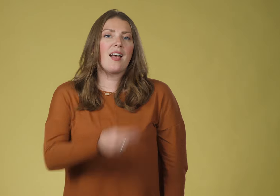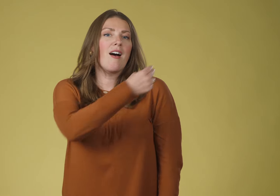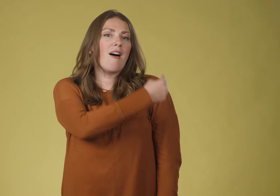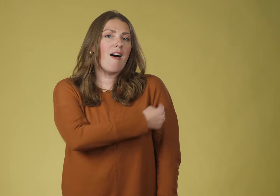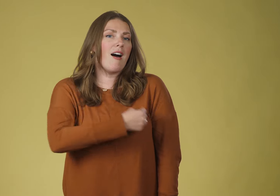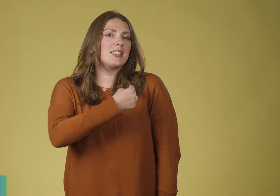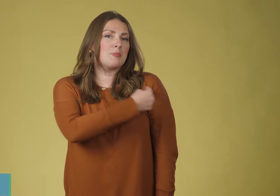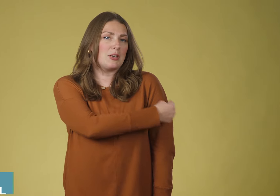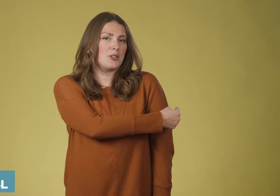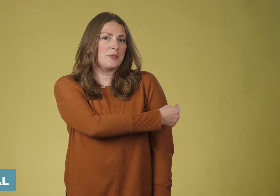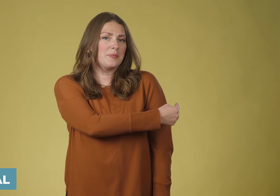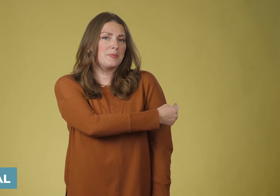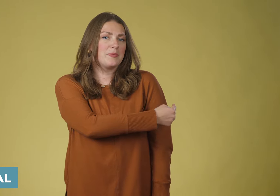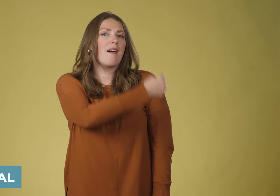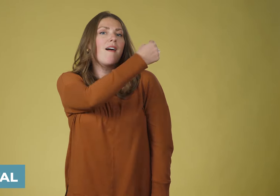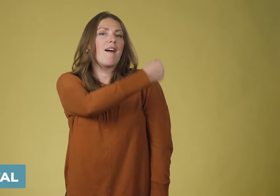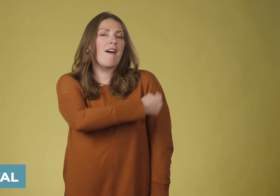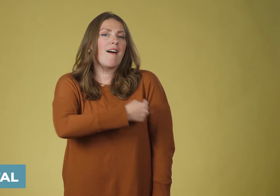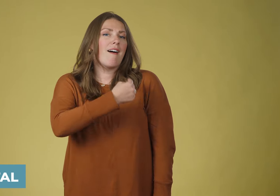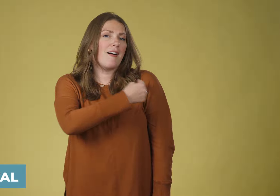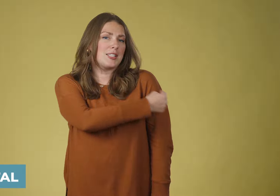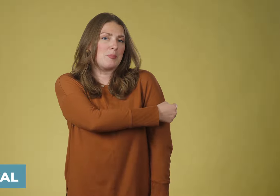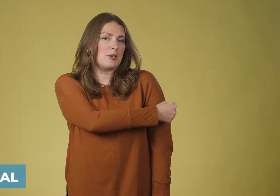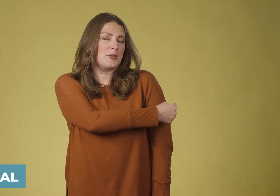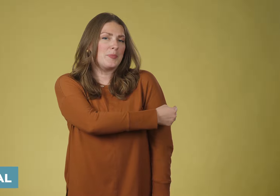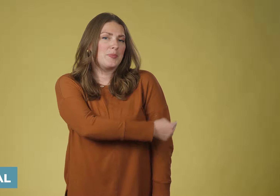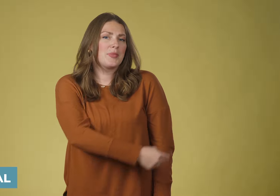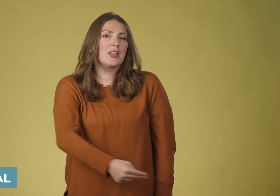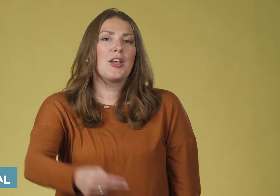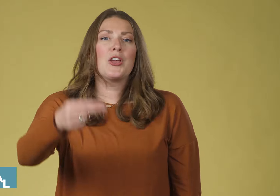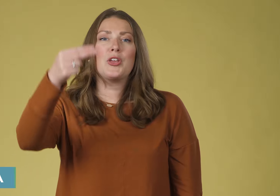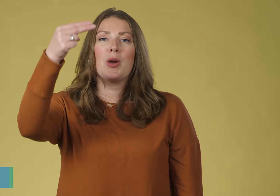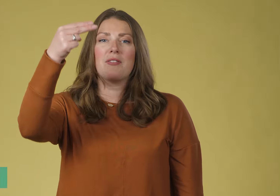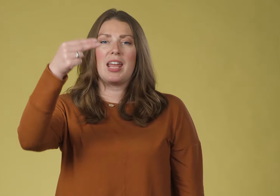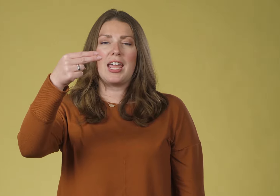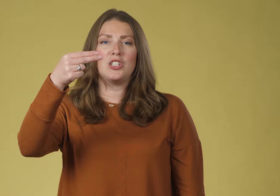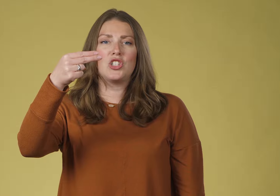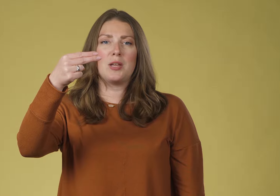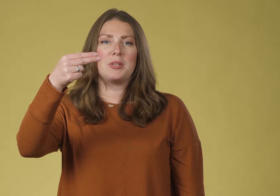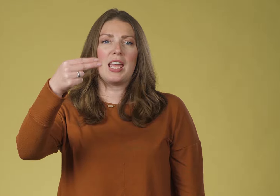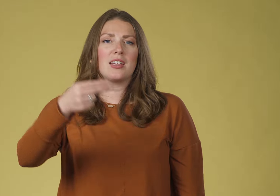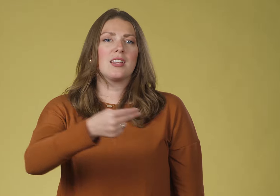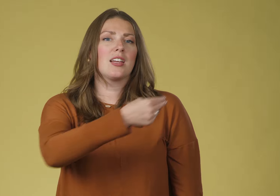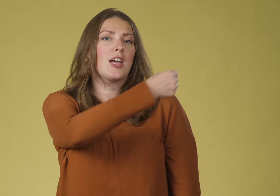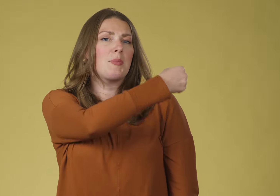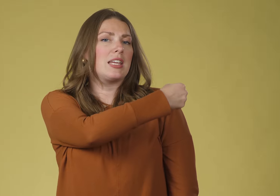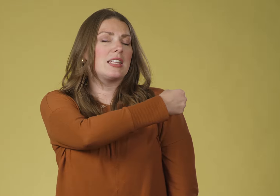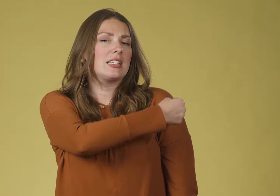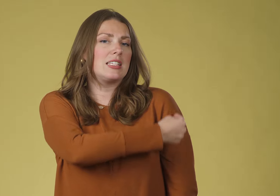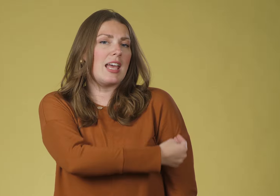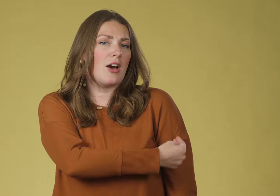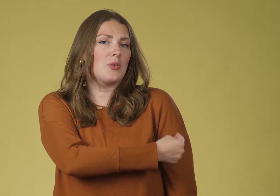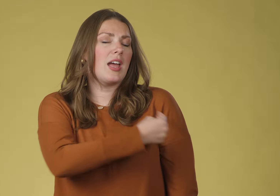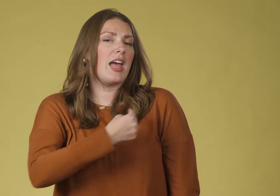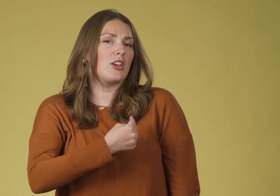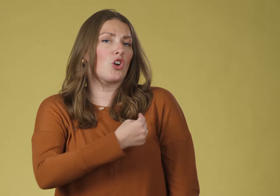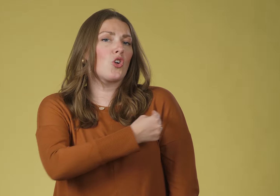Hospital. You have an H-shaped hand coming down and a cross